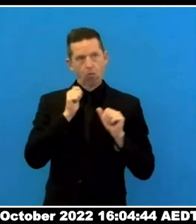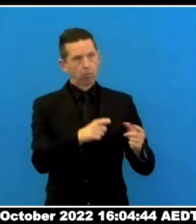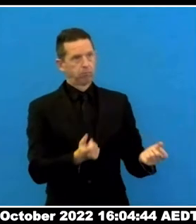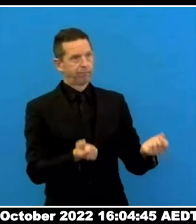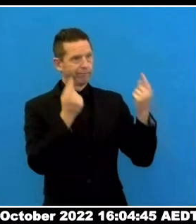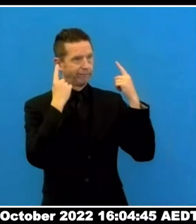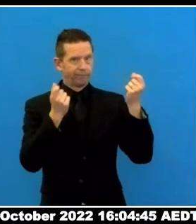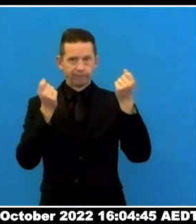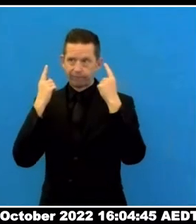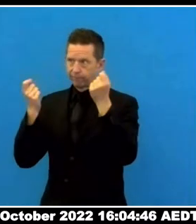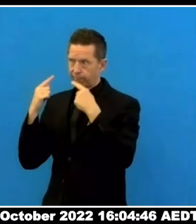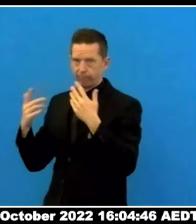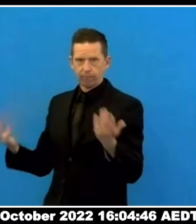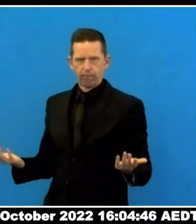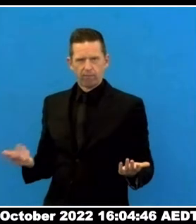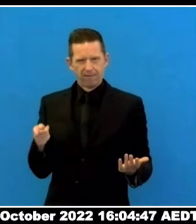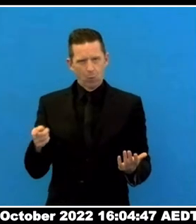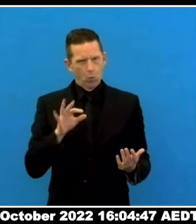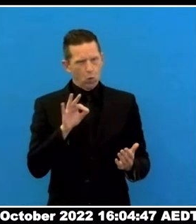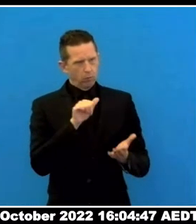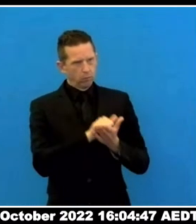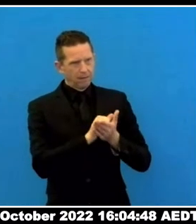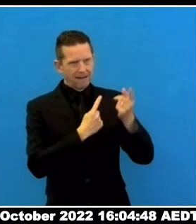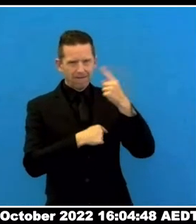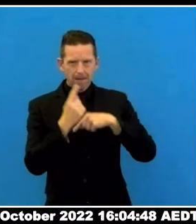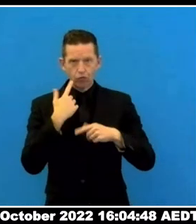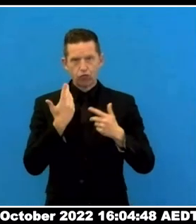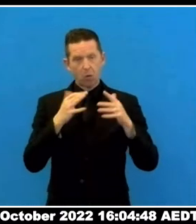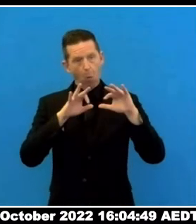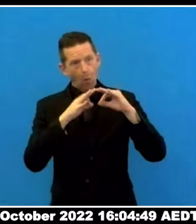or running a session regards to what information it is,